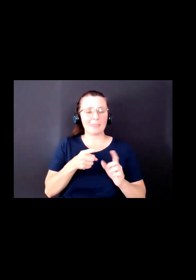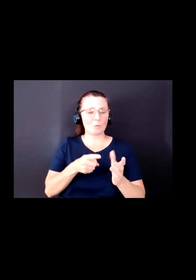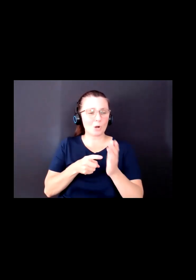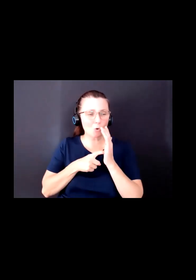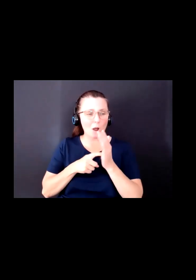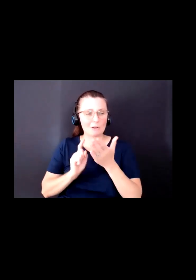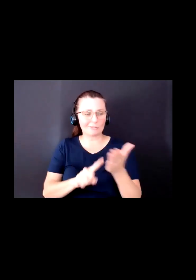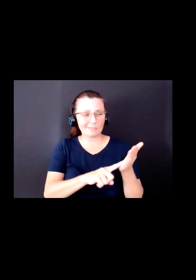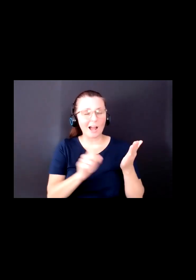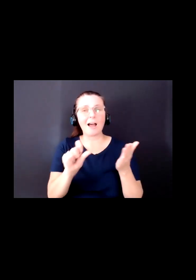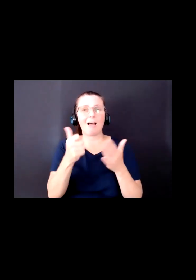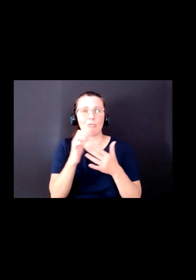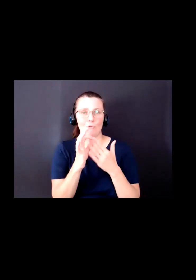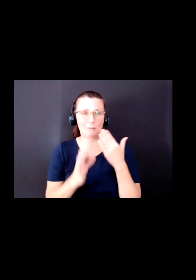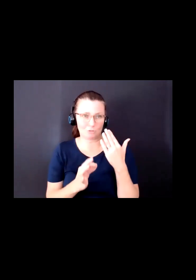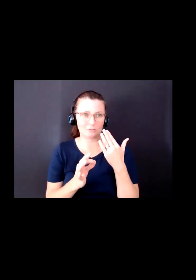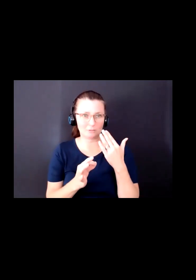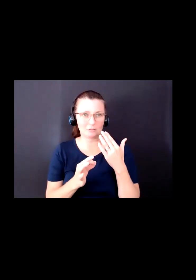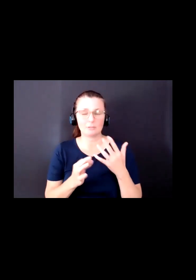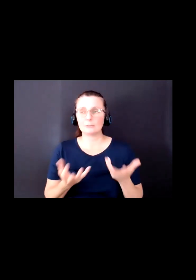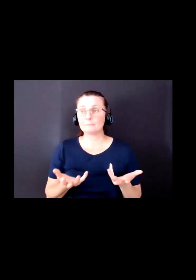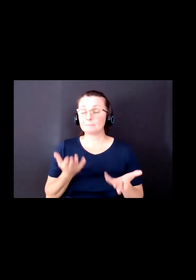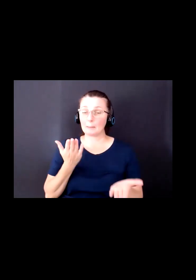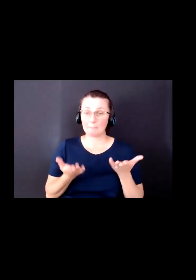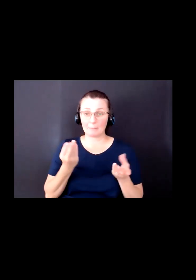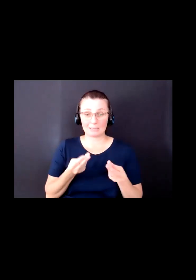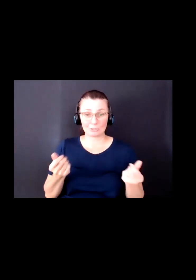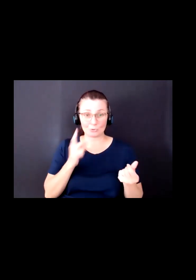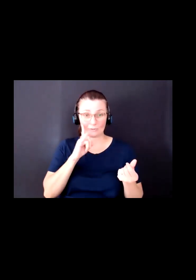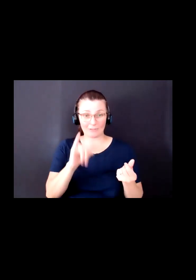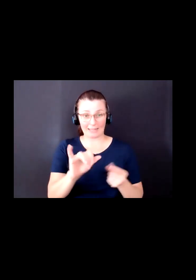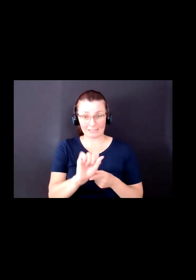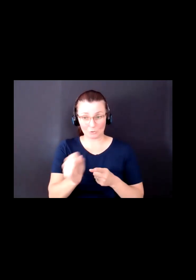In this instance, a possible solution may be to offer the patron